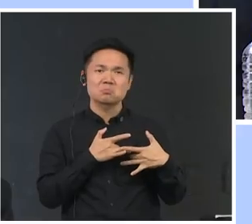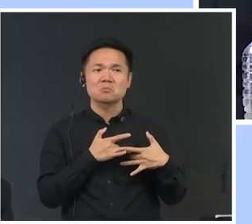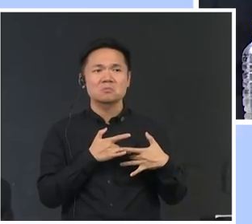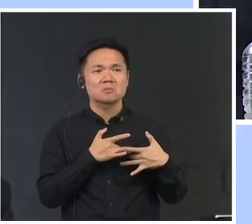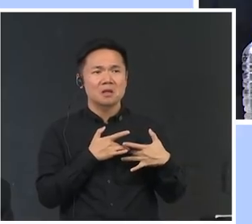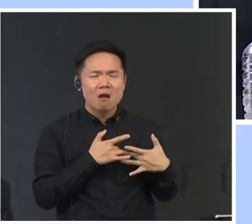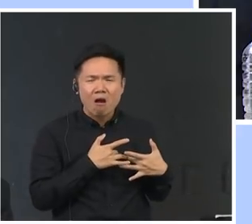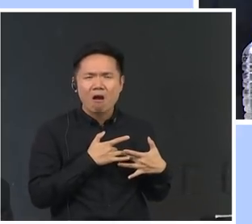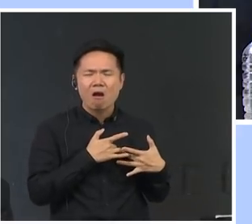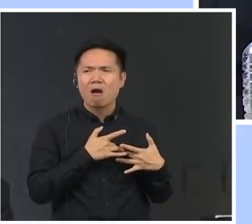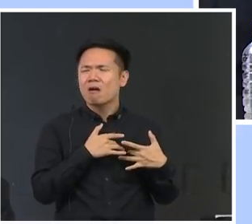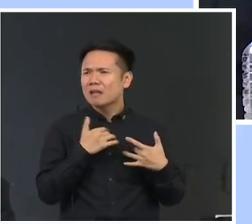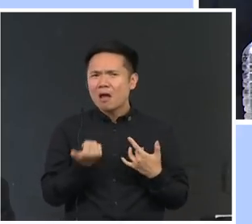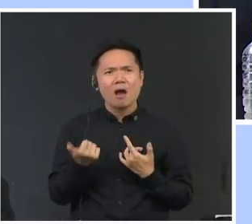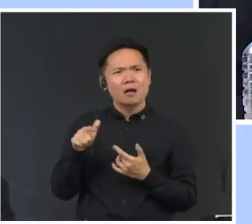turned to be very